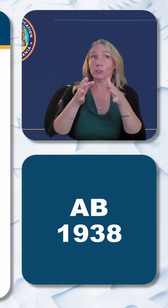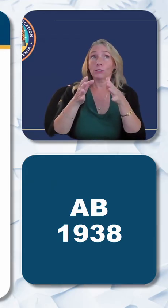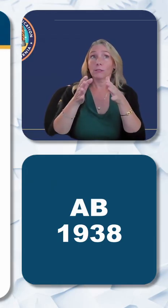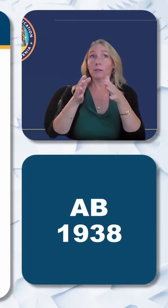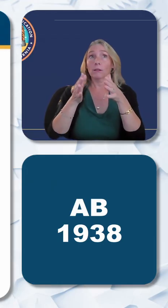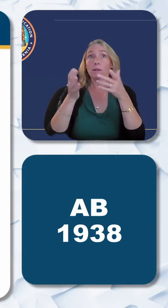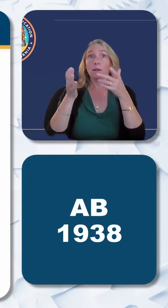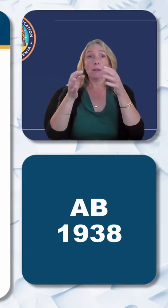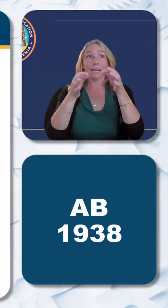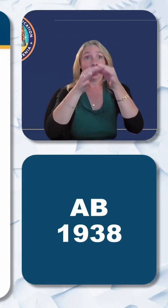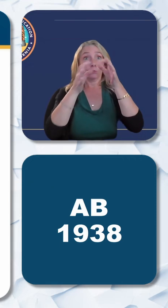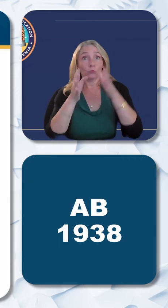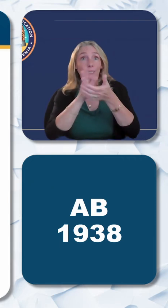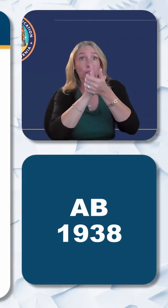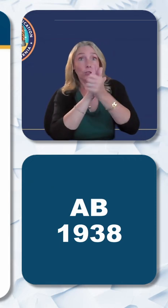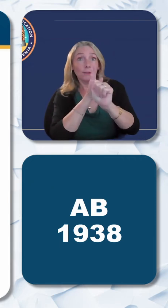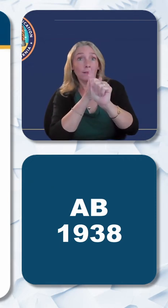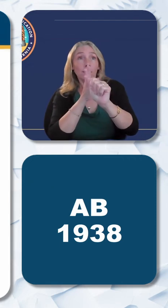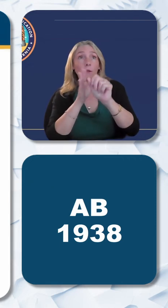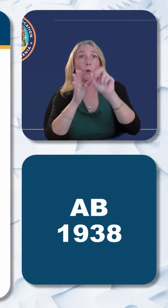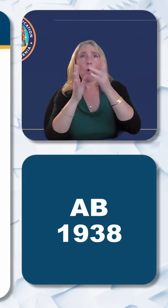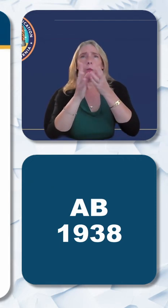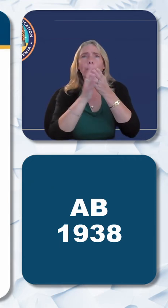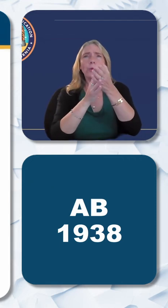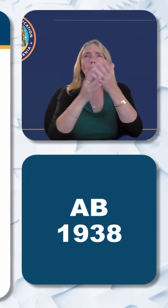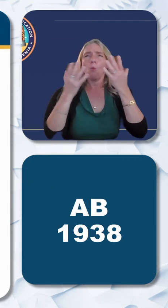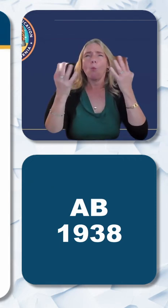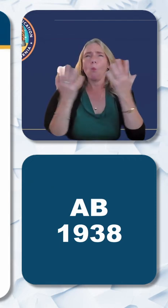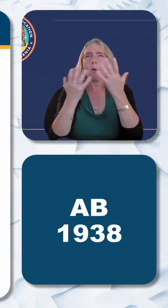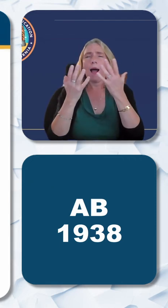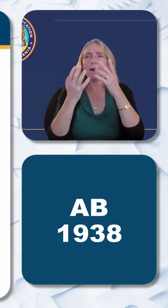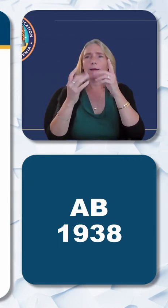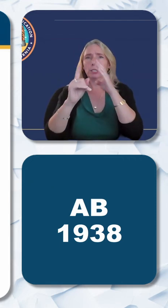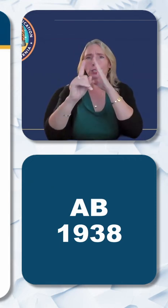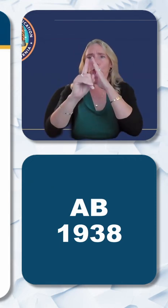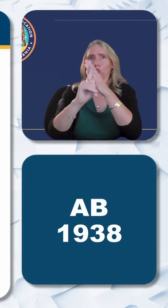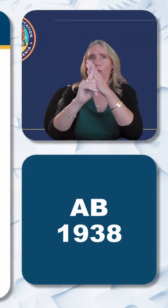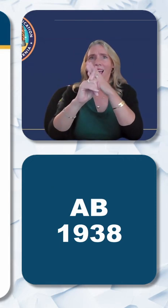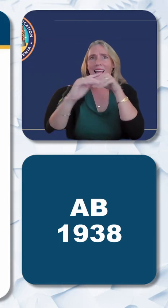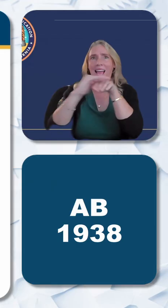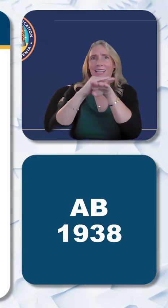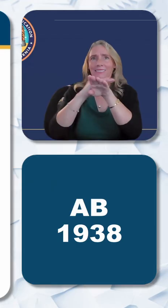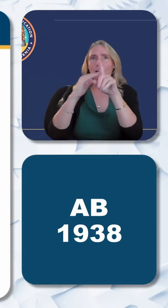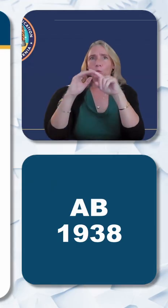or through a sign language interpreter, is this sign language interpreter competent to